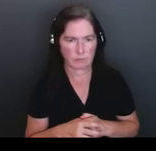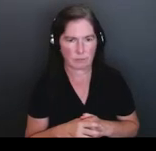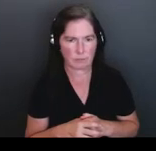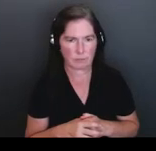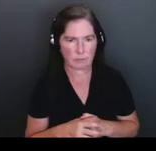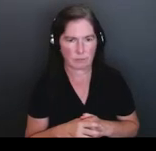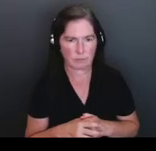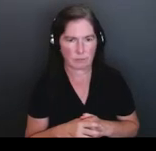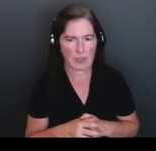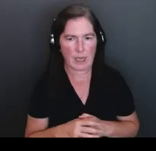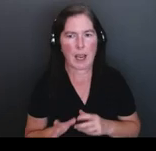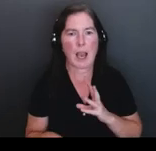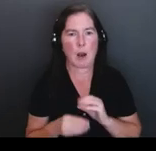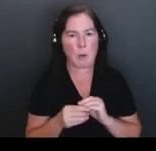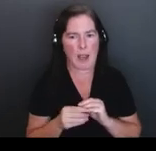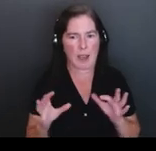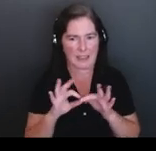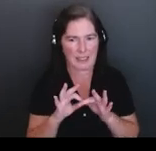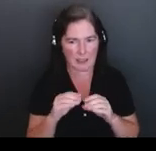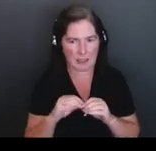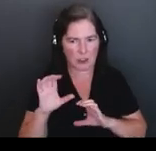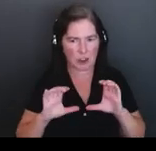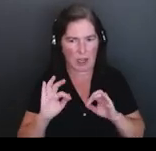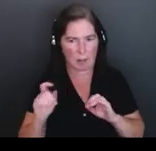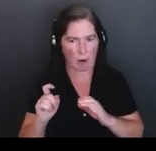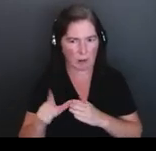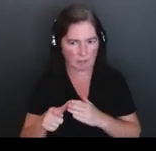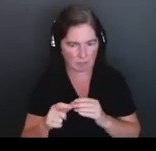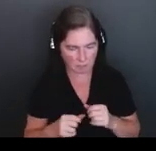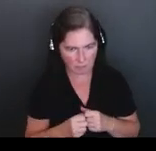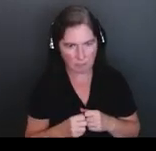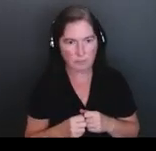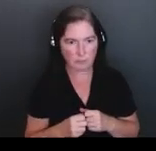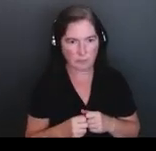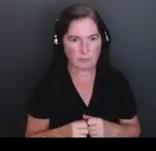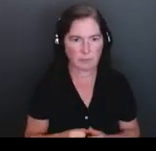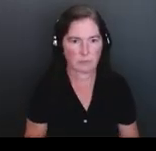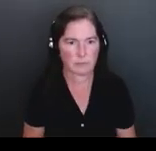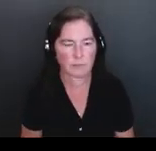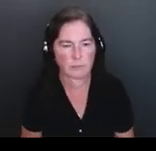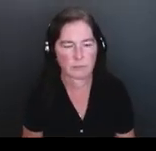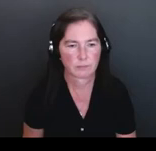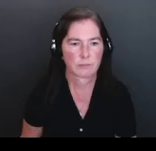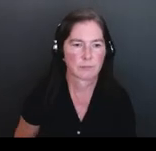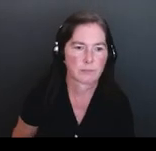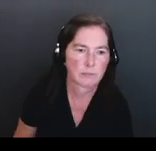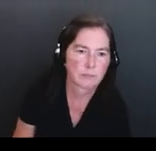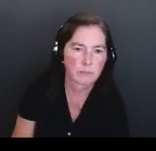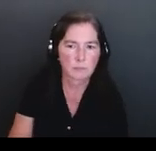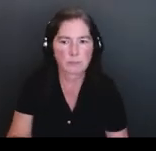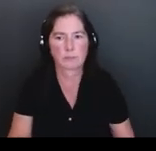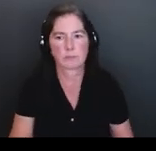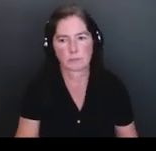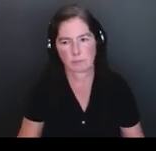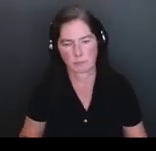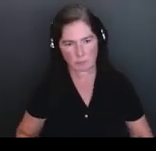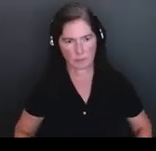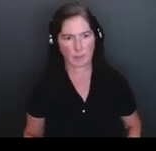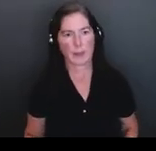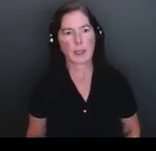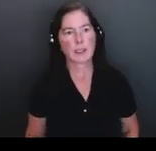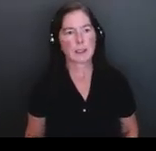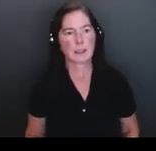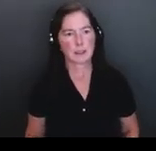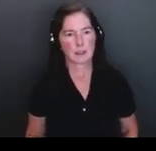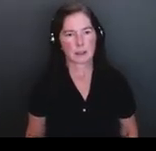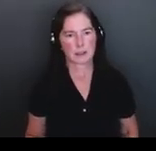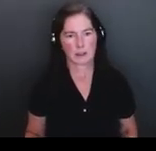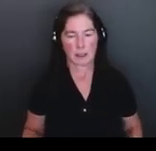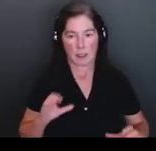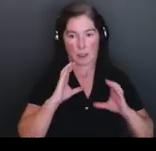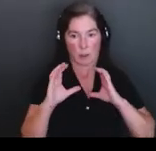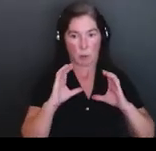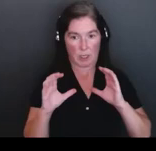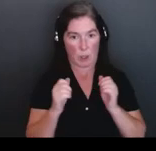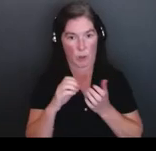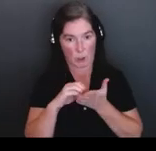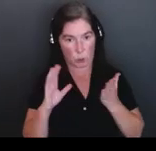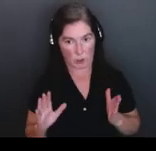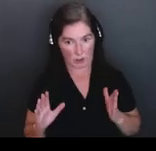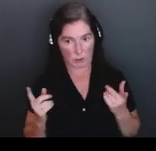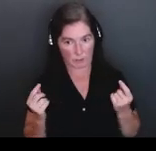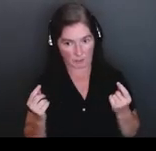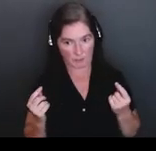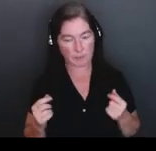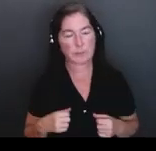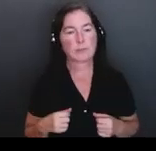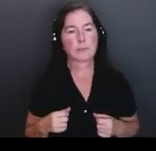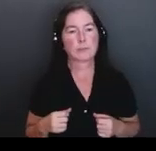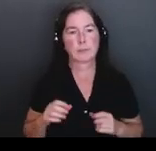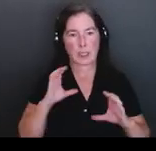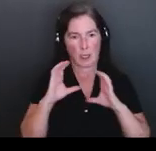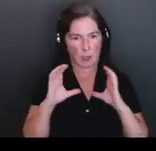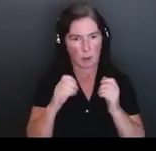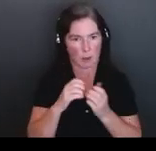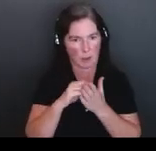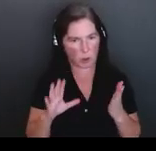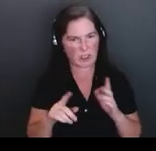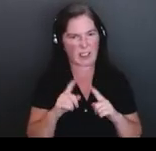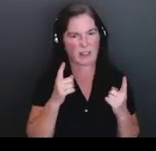But if your district has it on you could enable that option underneath your settings for each team.